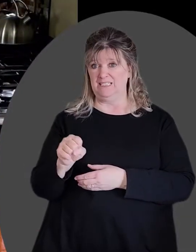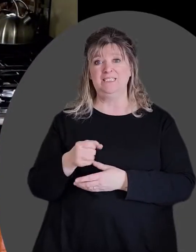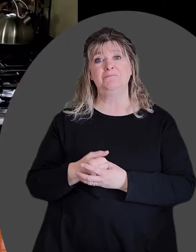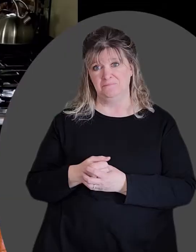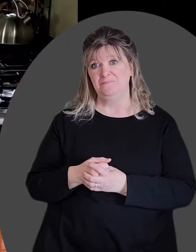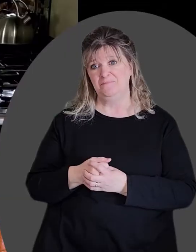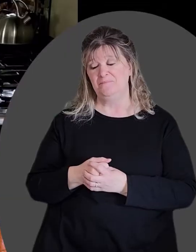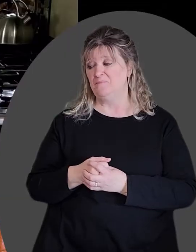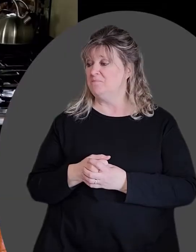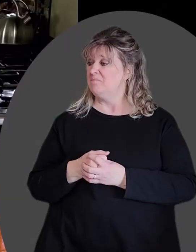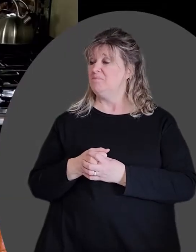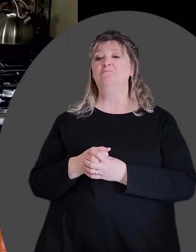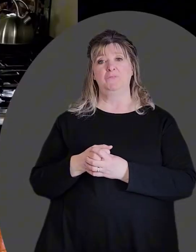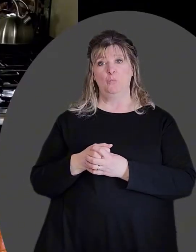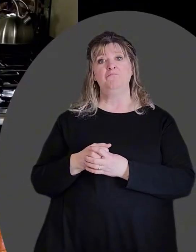so in those go